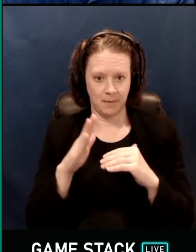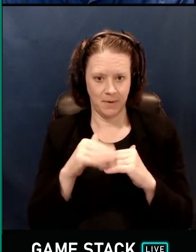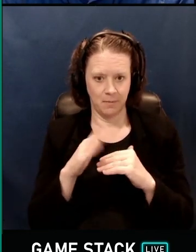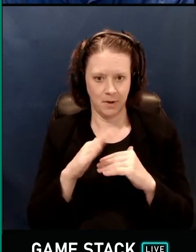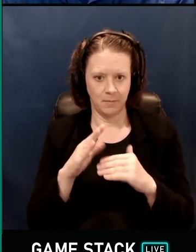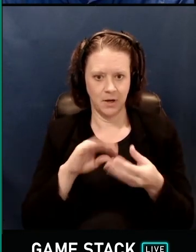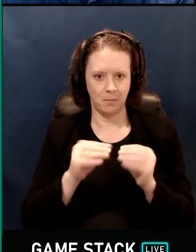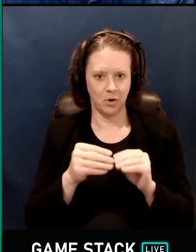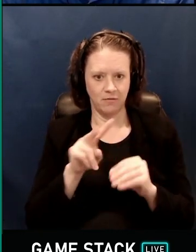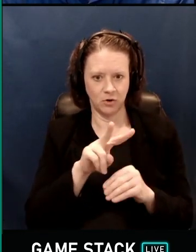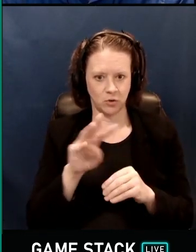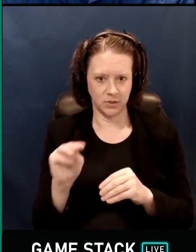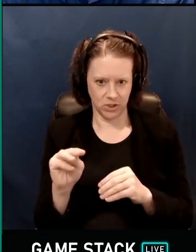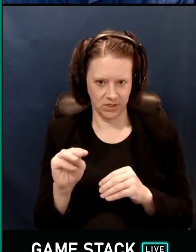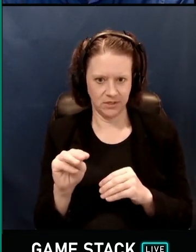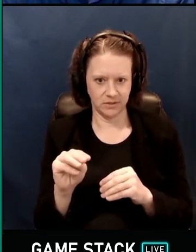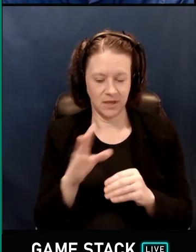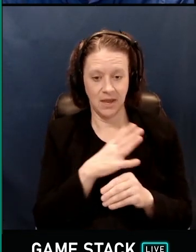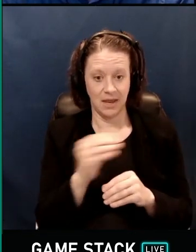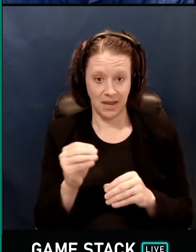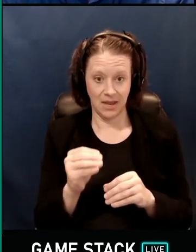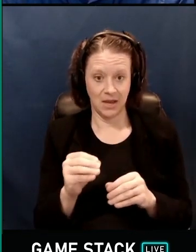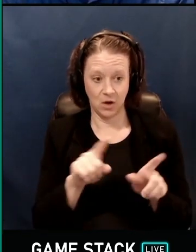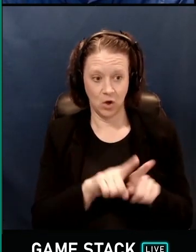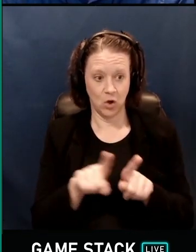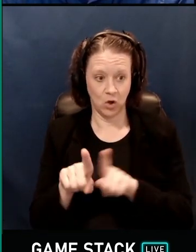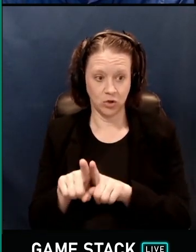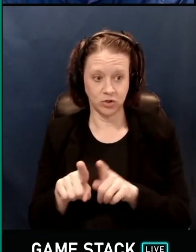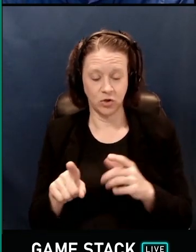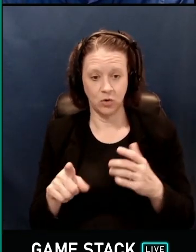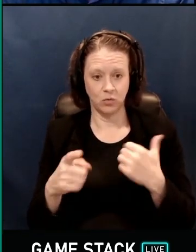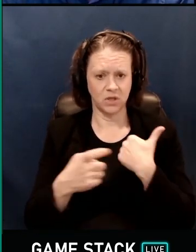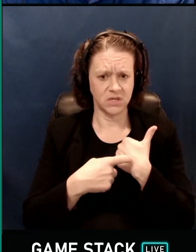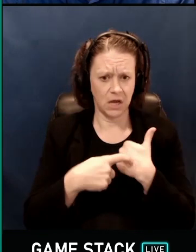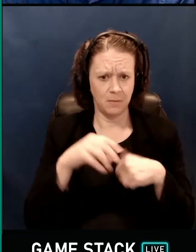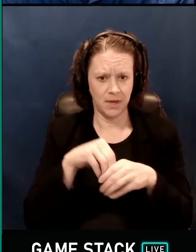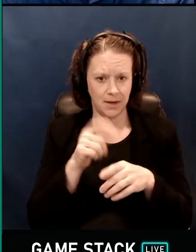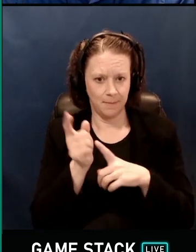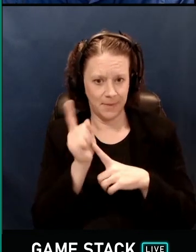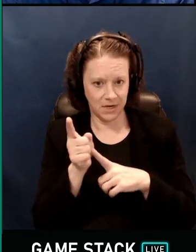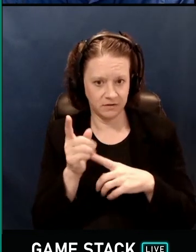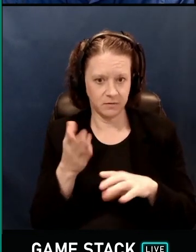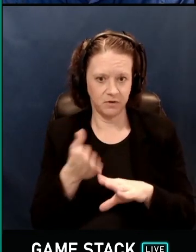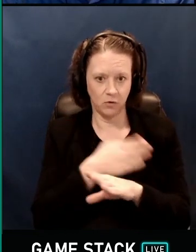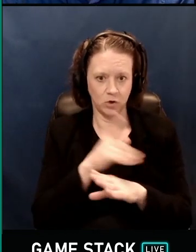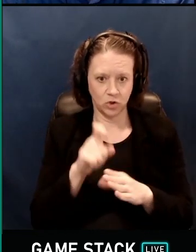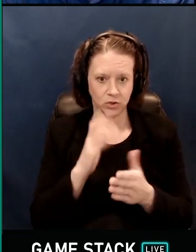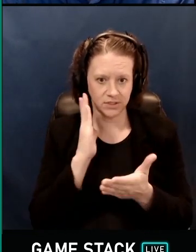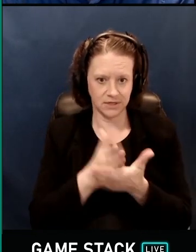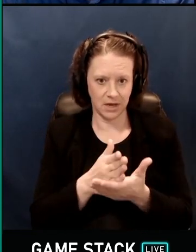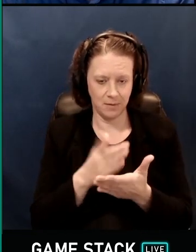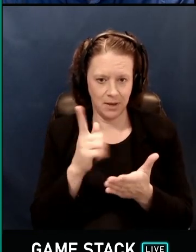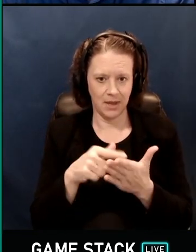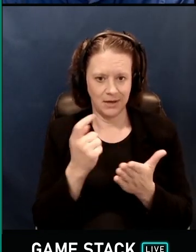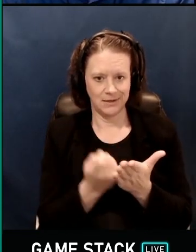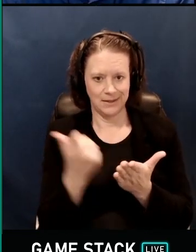machines, as well as idle time in minutes before it should stop and delete virtual machines.